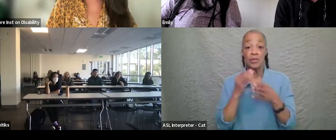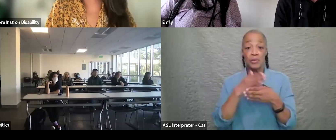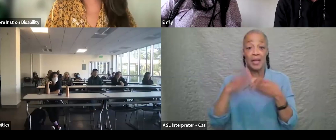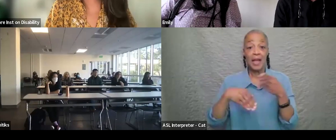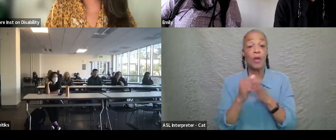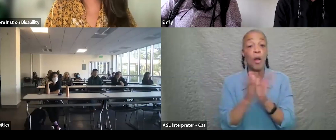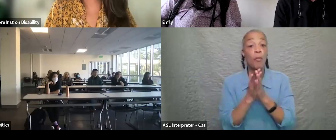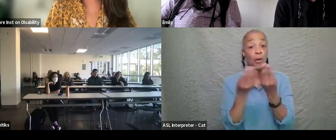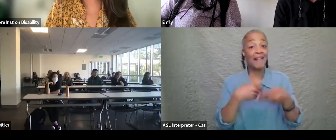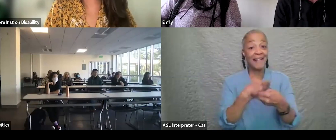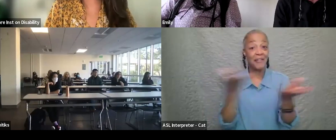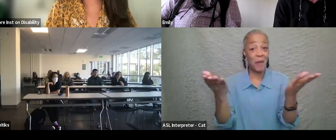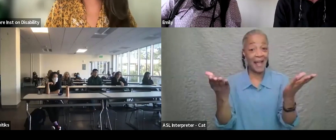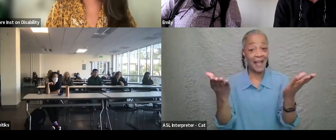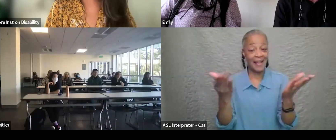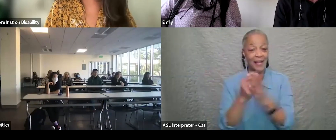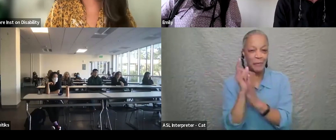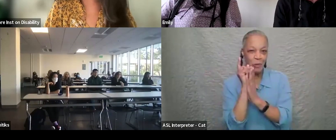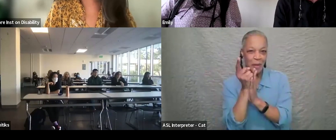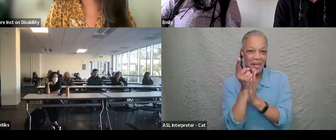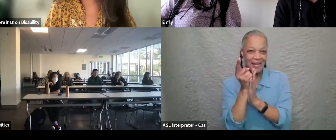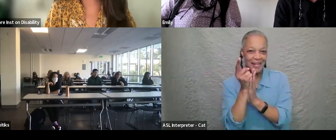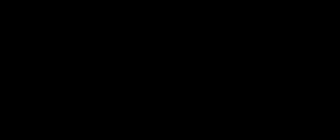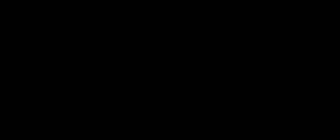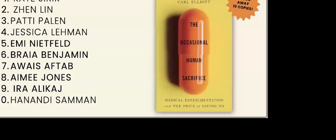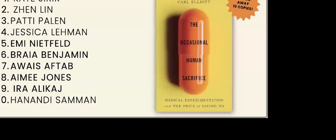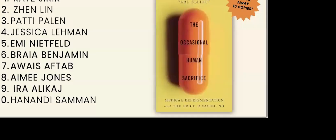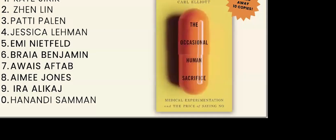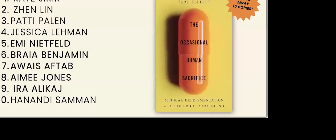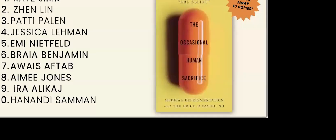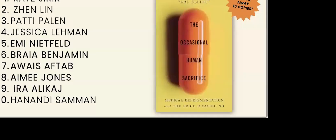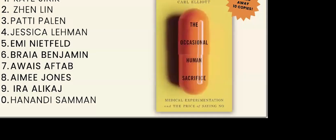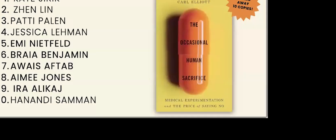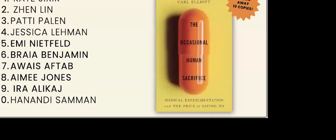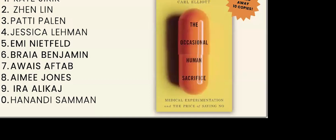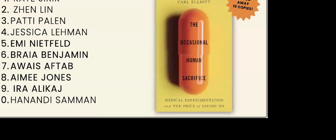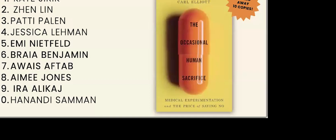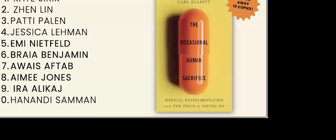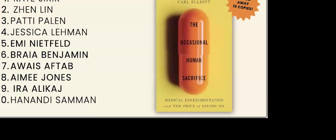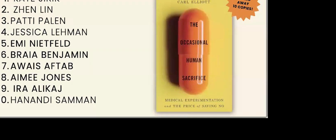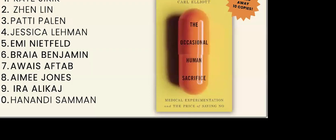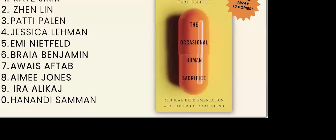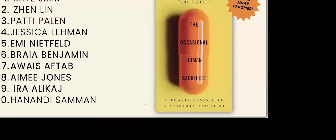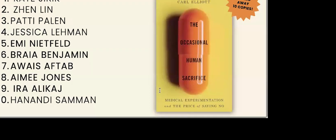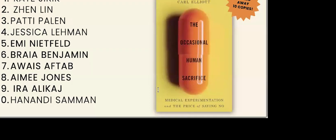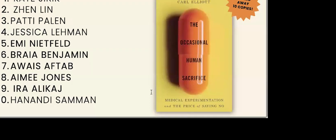So give me one moment as I pull that up. All right. Oh, wow.